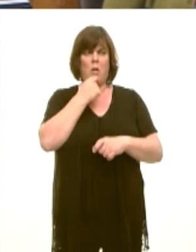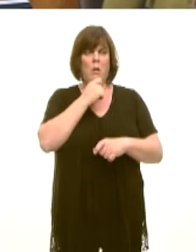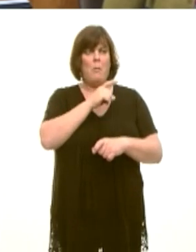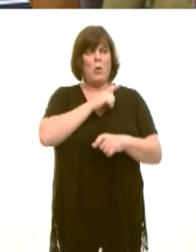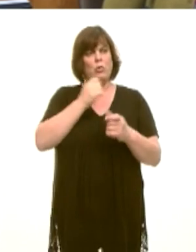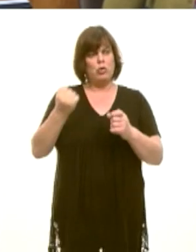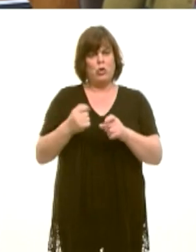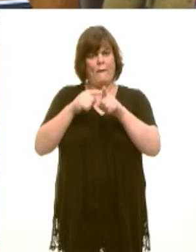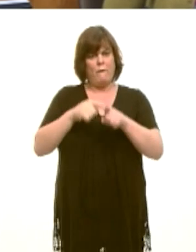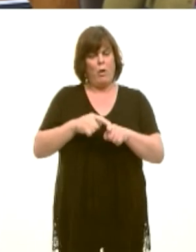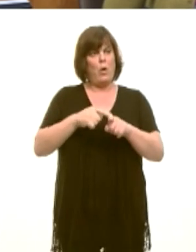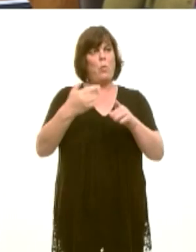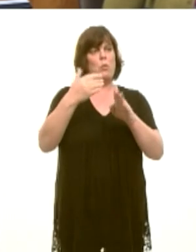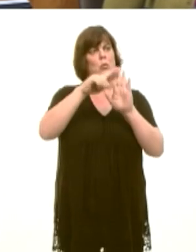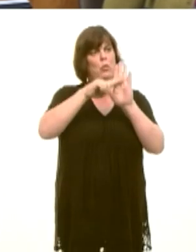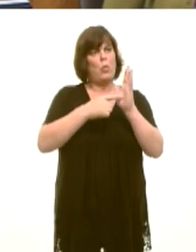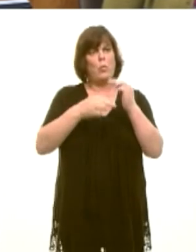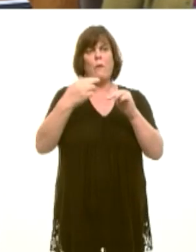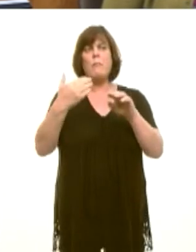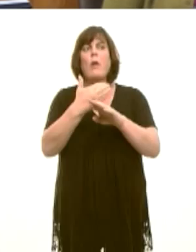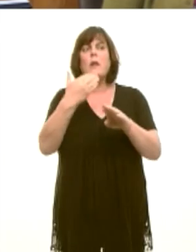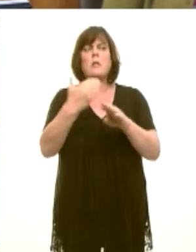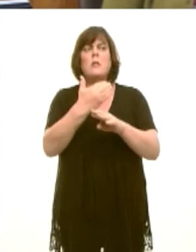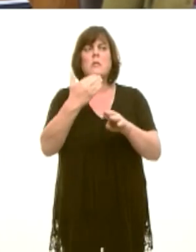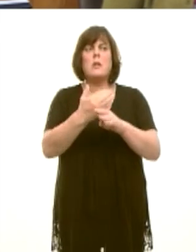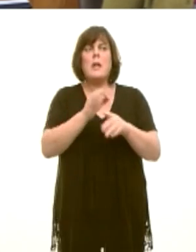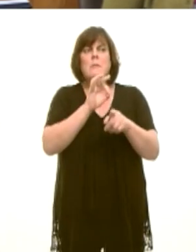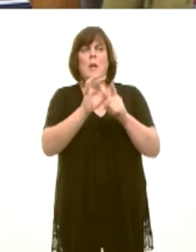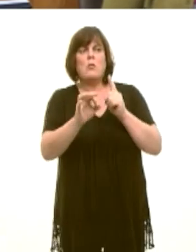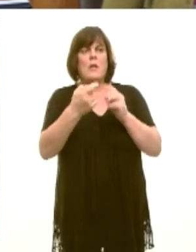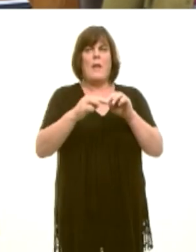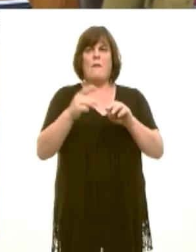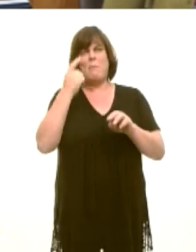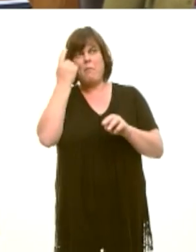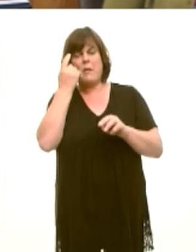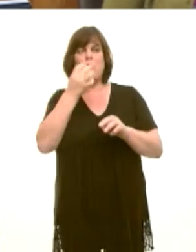should be adhered to at all times when branch closures are being considered.